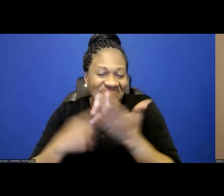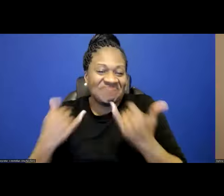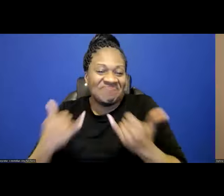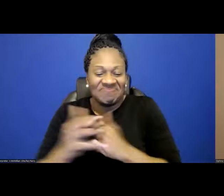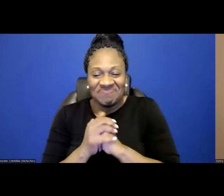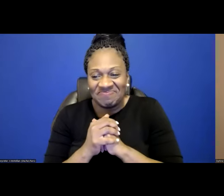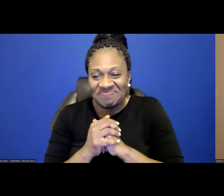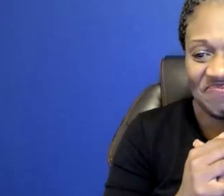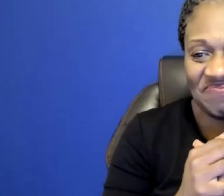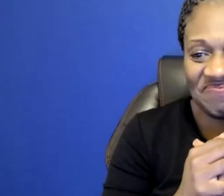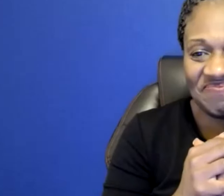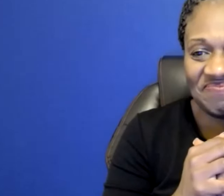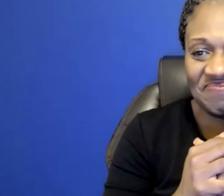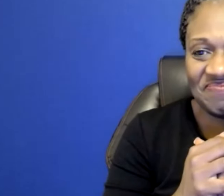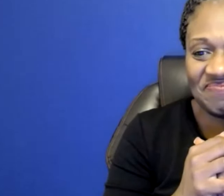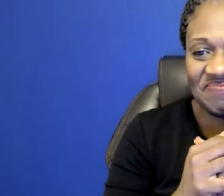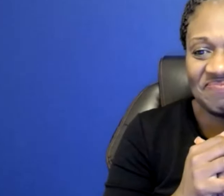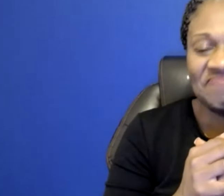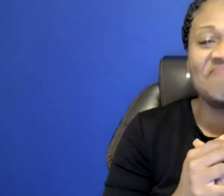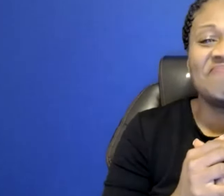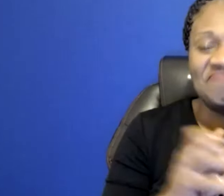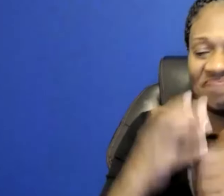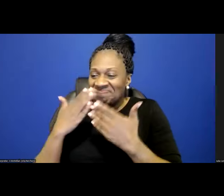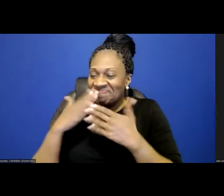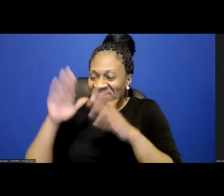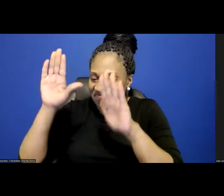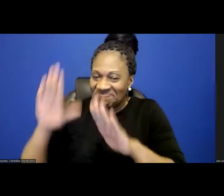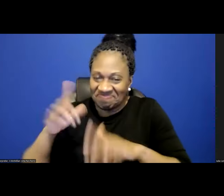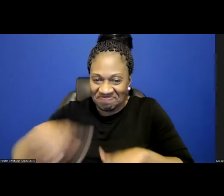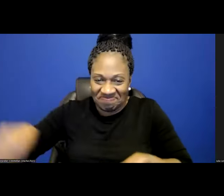Wonderful. Thank you all so much for being here. I'm really excited to hear